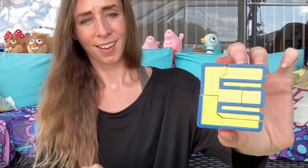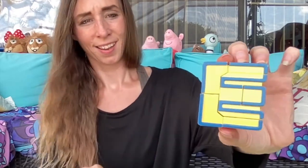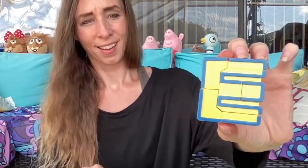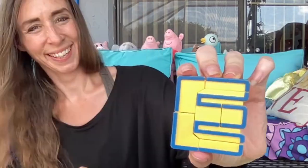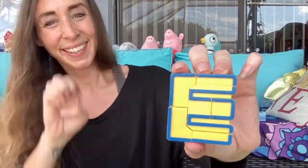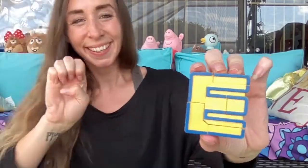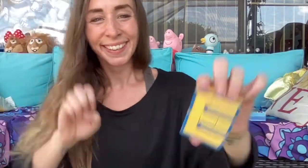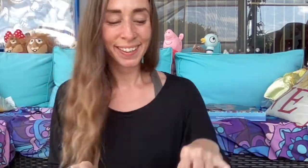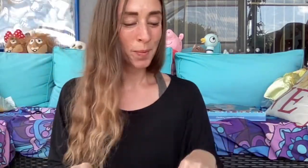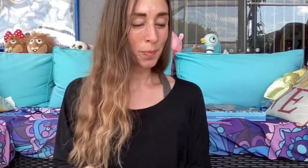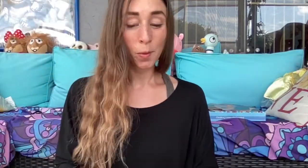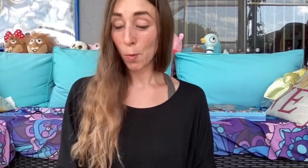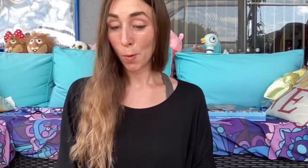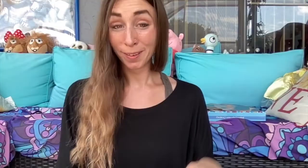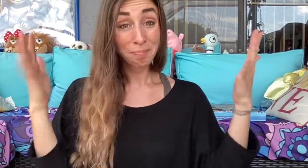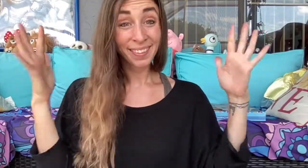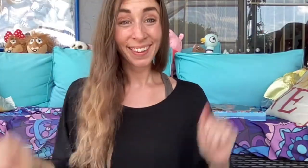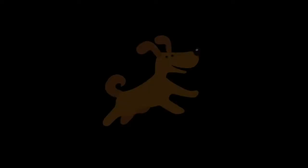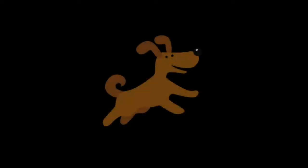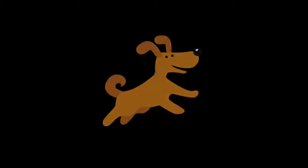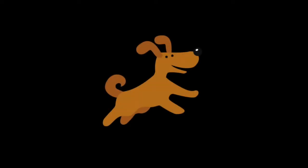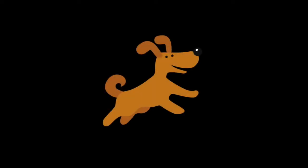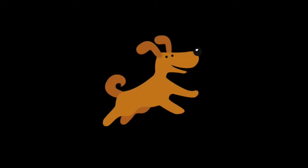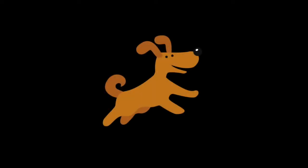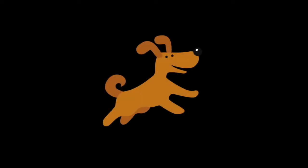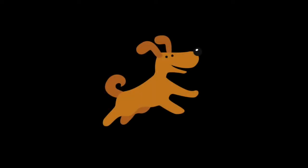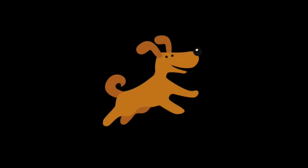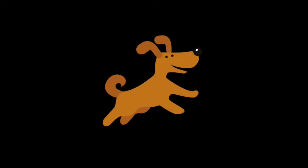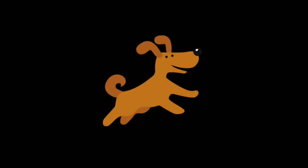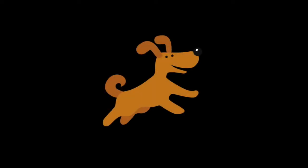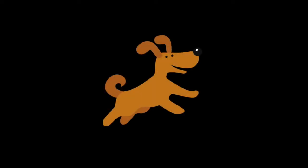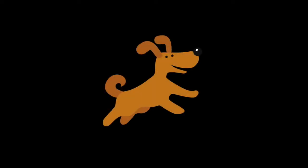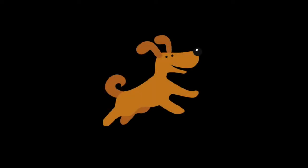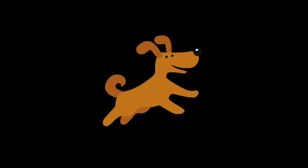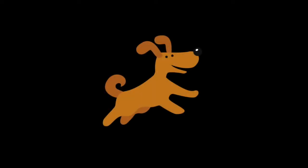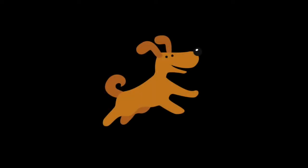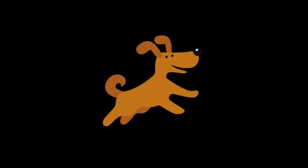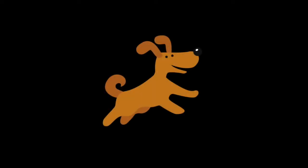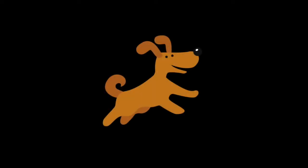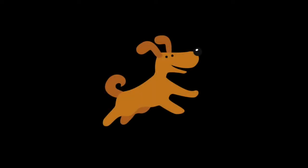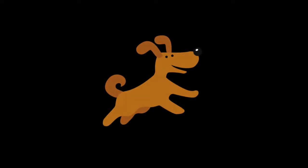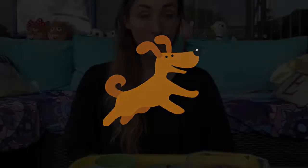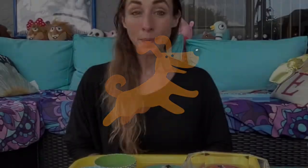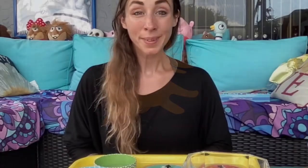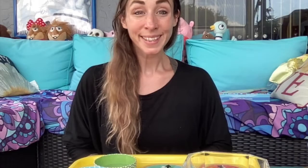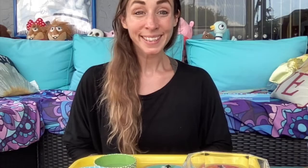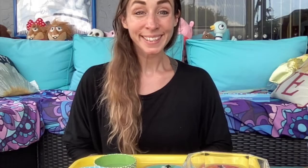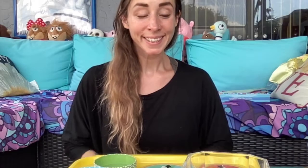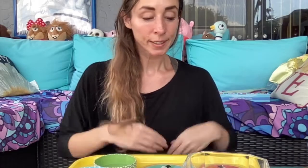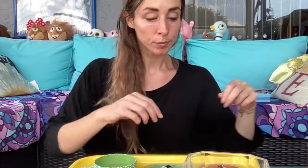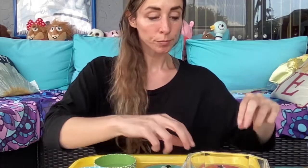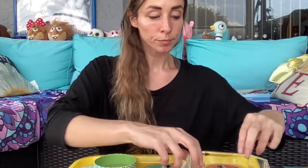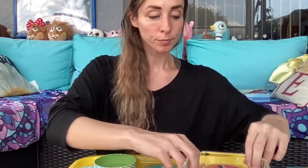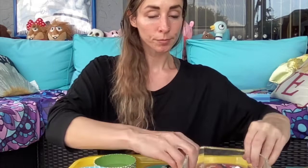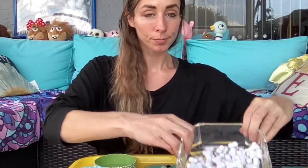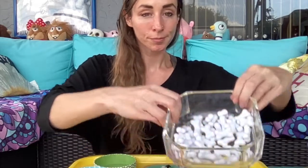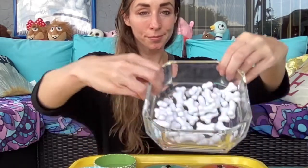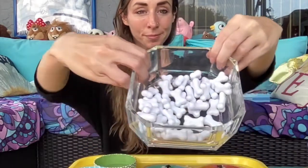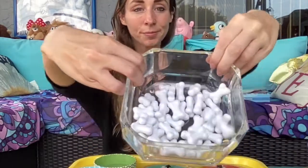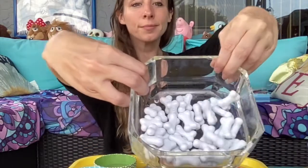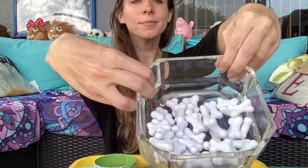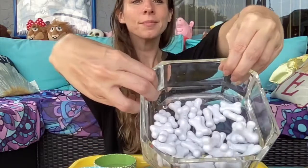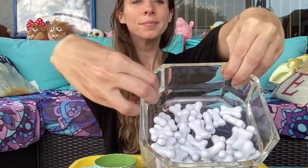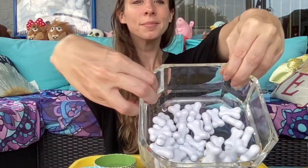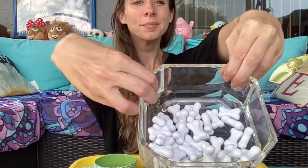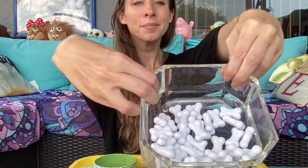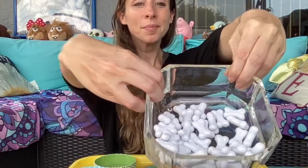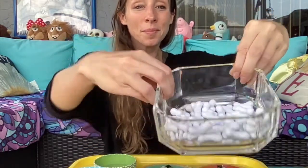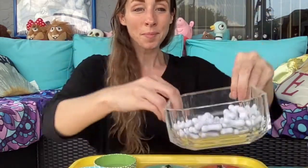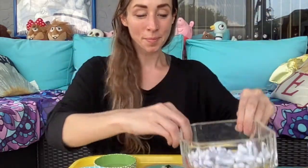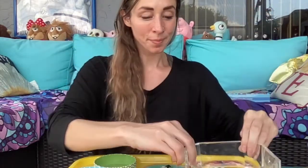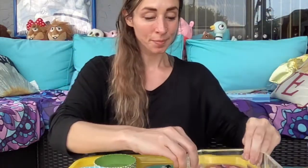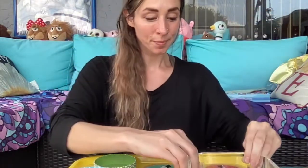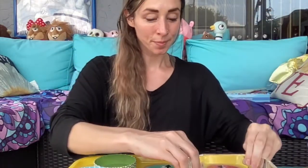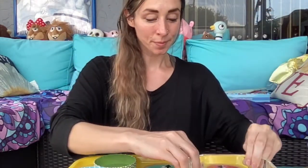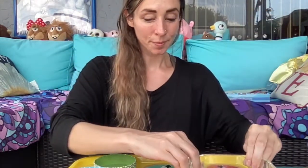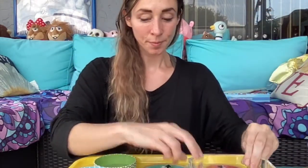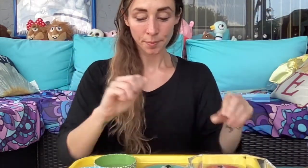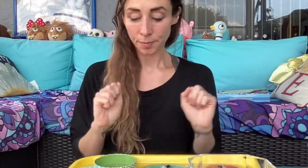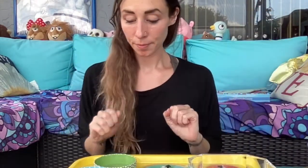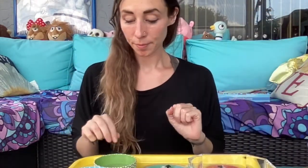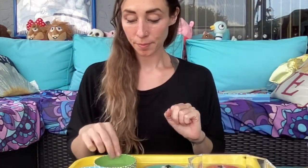E